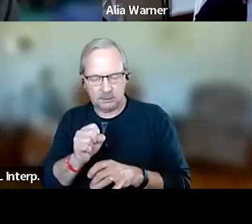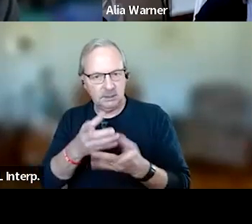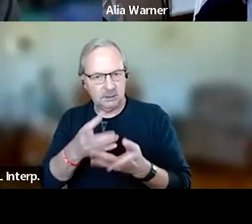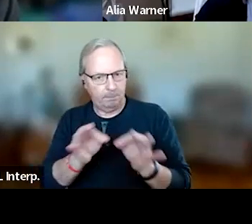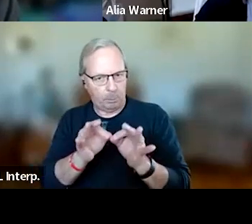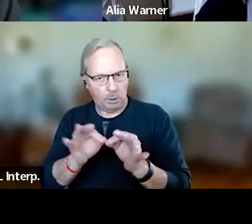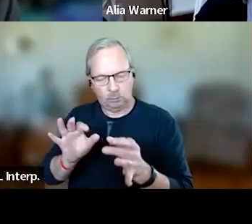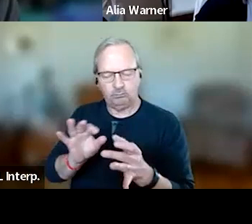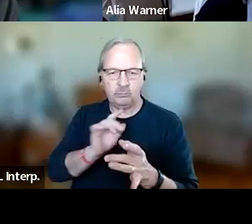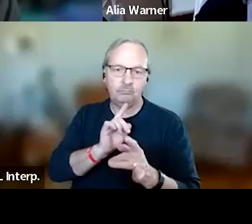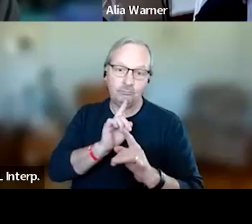forward to answering your questions.